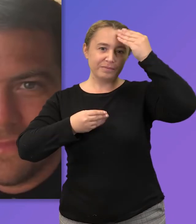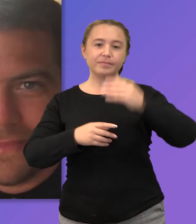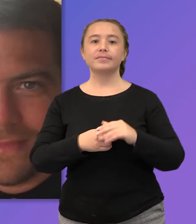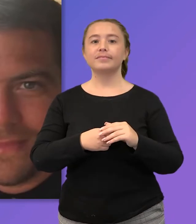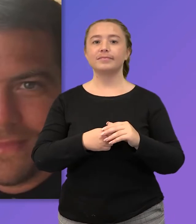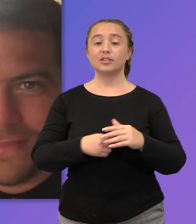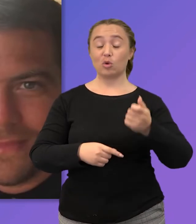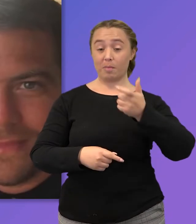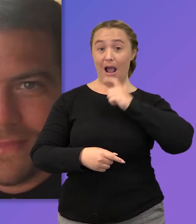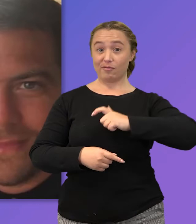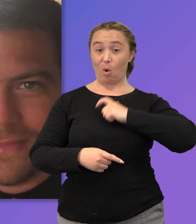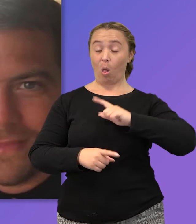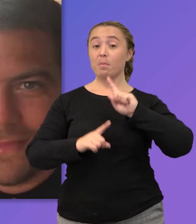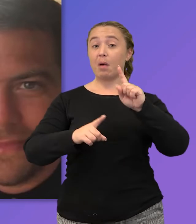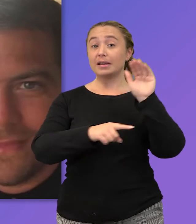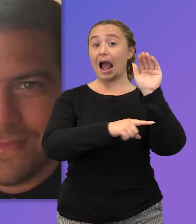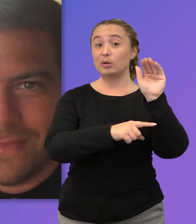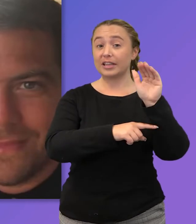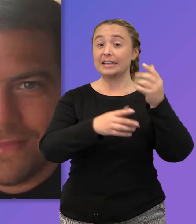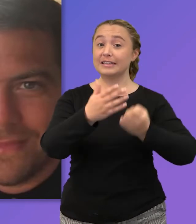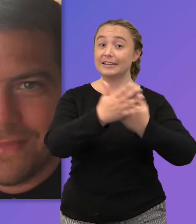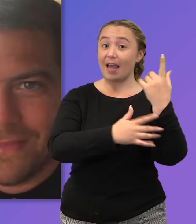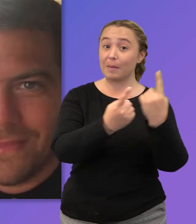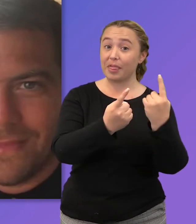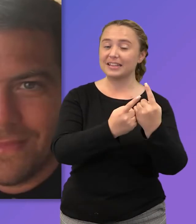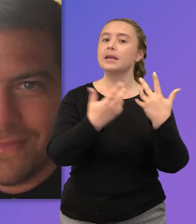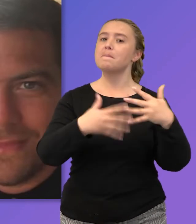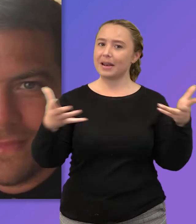developing myself outwith my main role in the organisation is actively encouraged, and